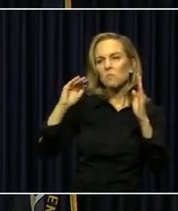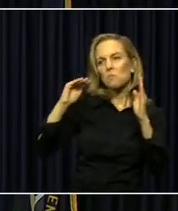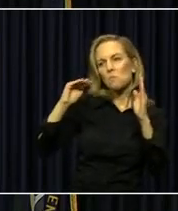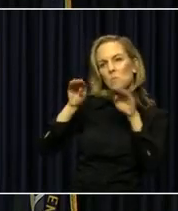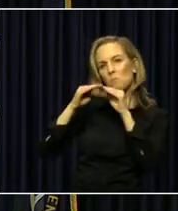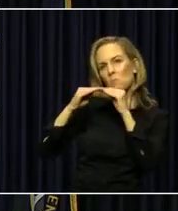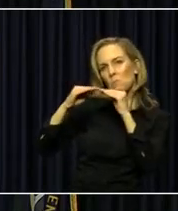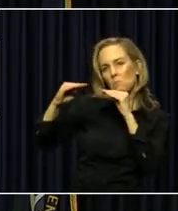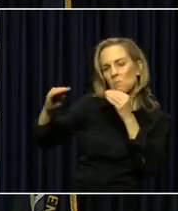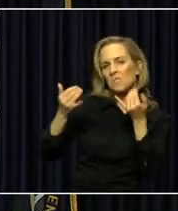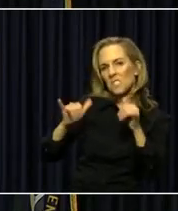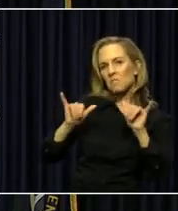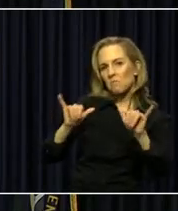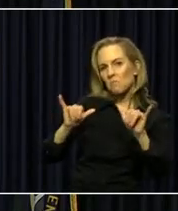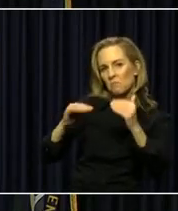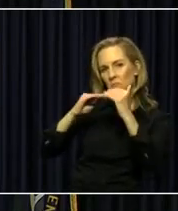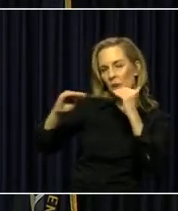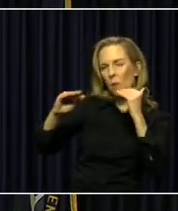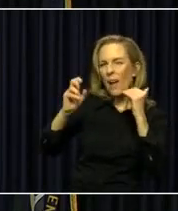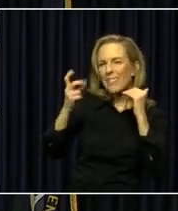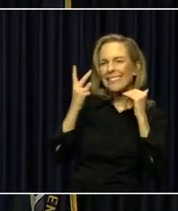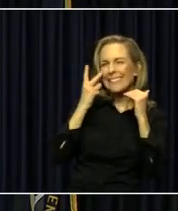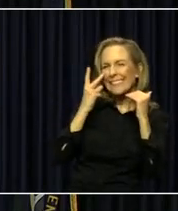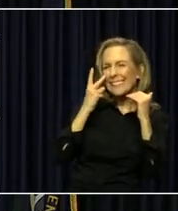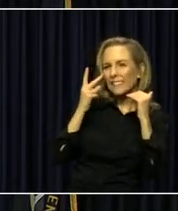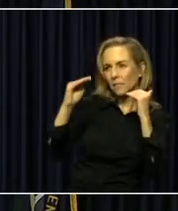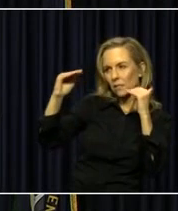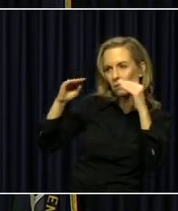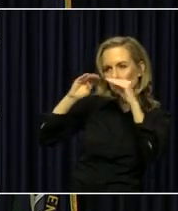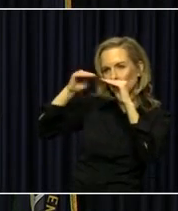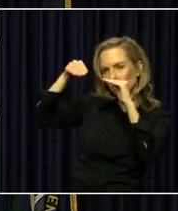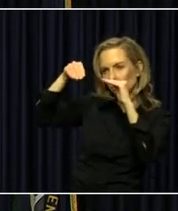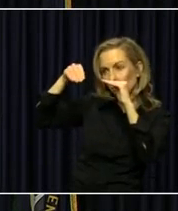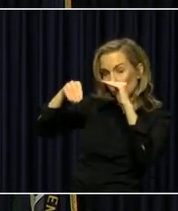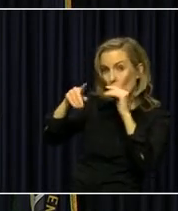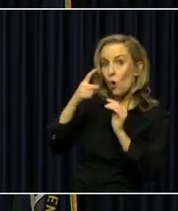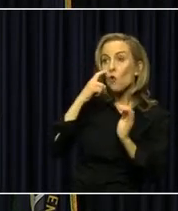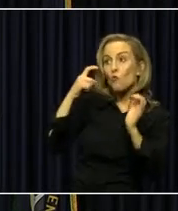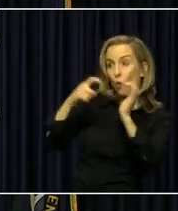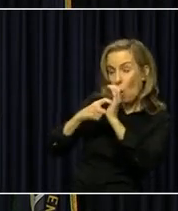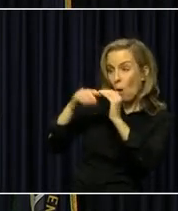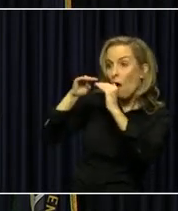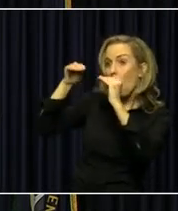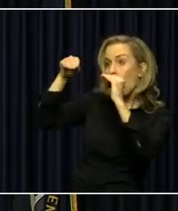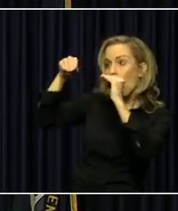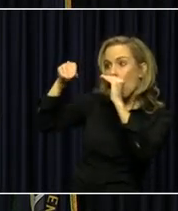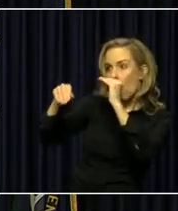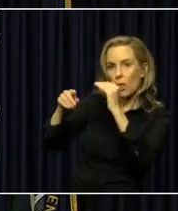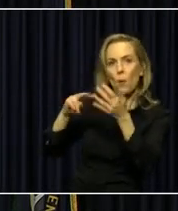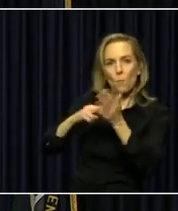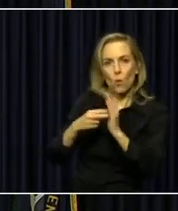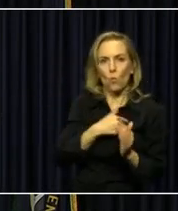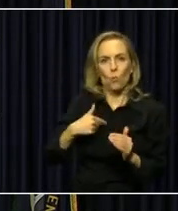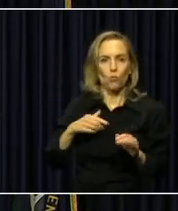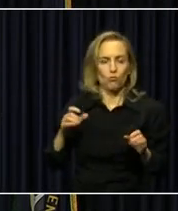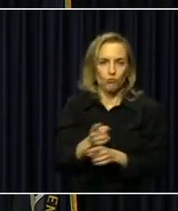THAT'S COMING AROUND. AND THE CHALLENGE RIGHT NOW IS NOSE NUMBERS.